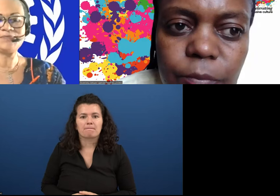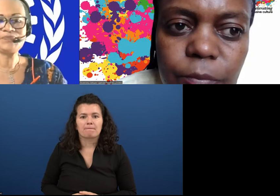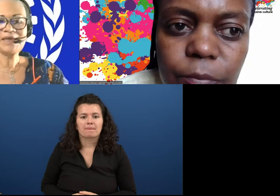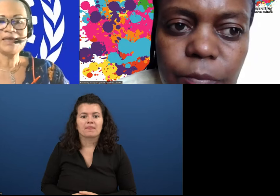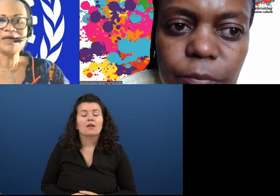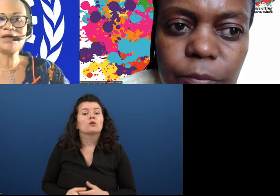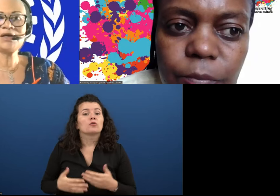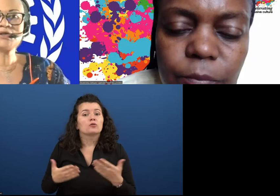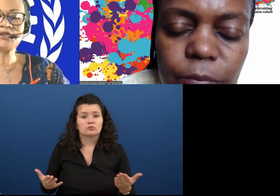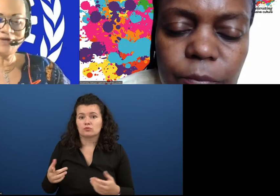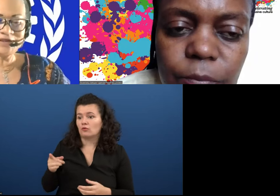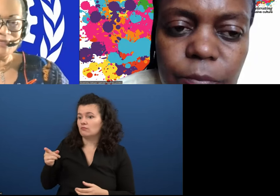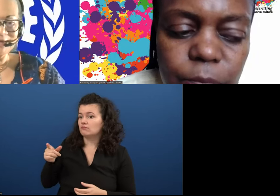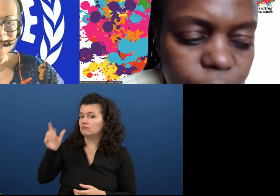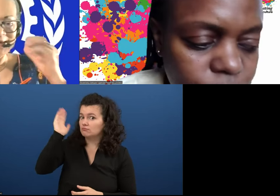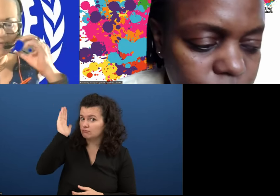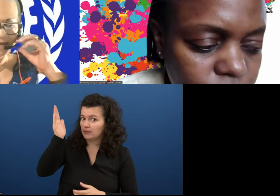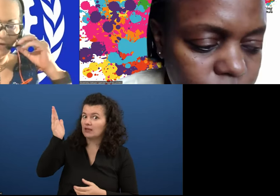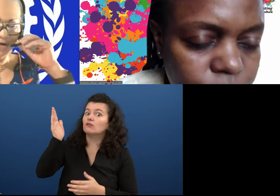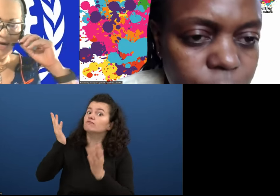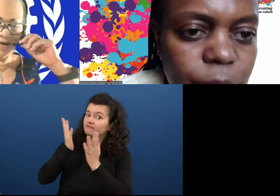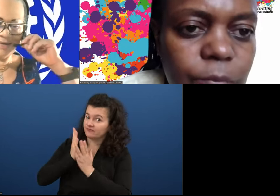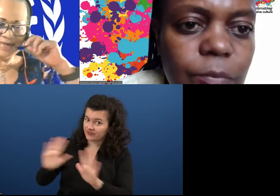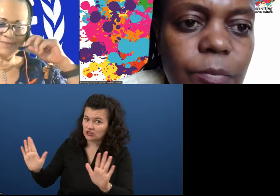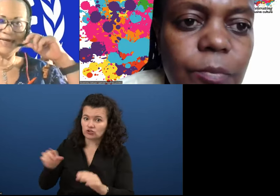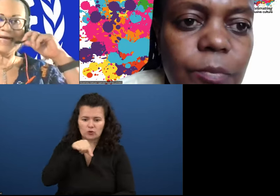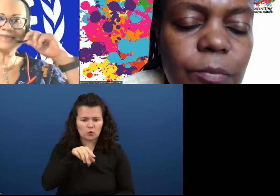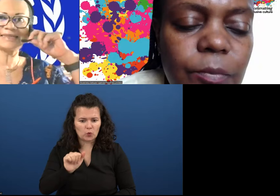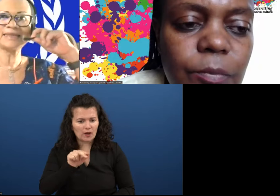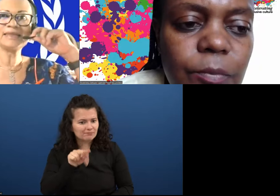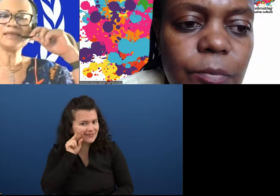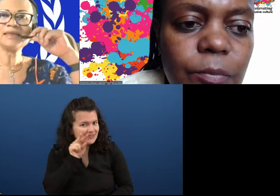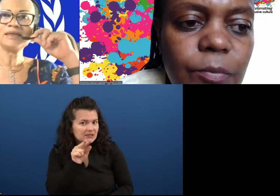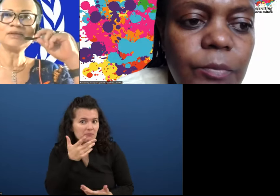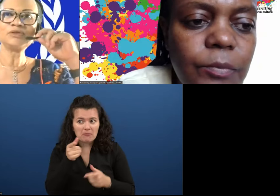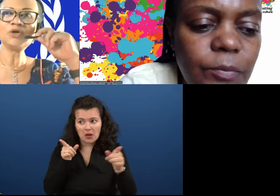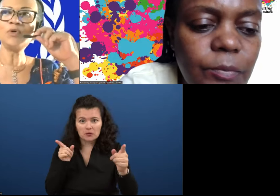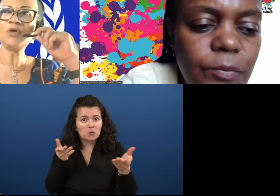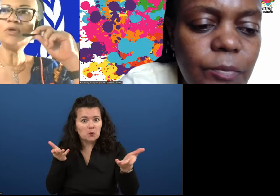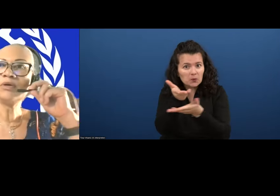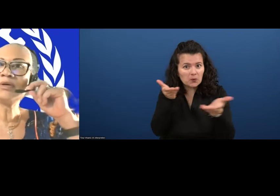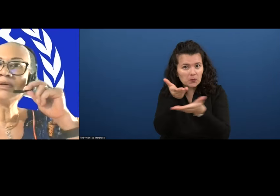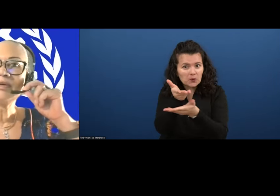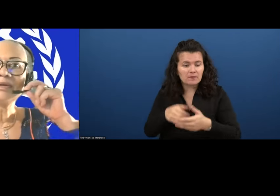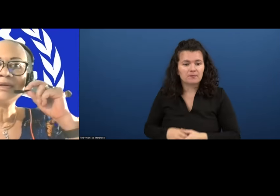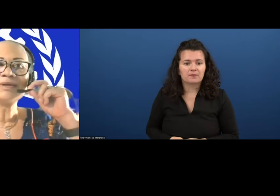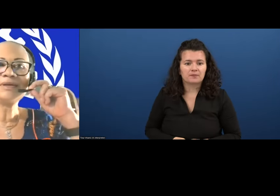10:45:07 both bushel gas messy then. Part of me new was at the Casa de fer men, she's